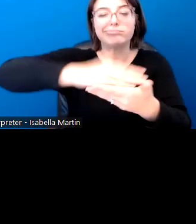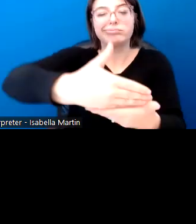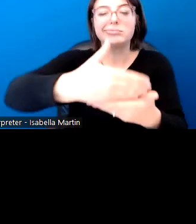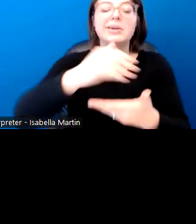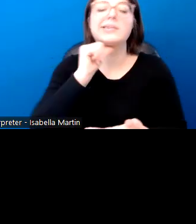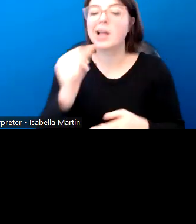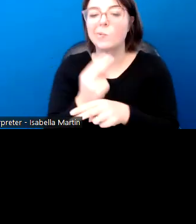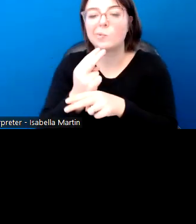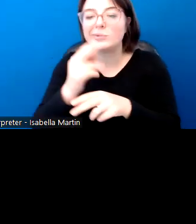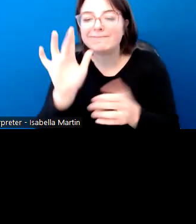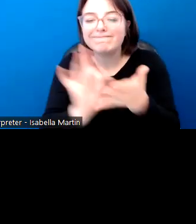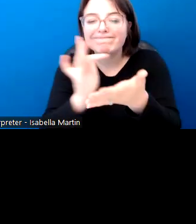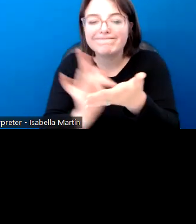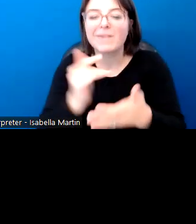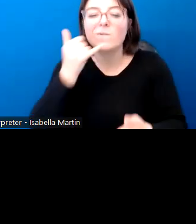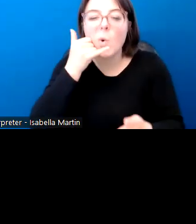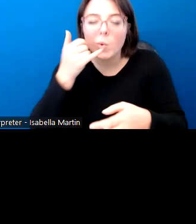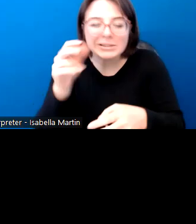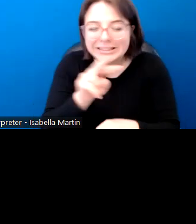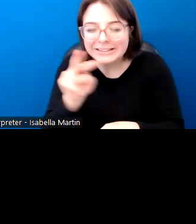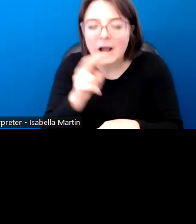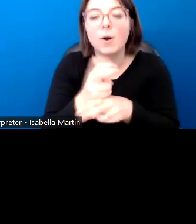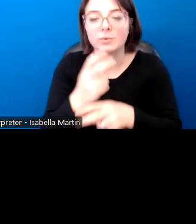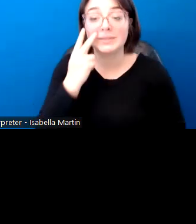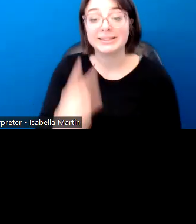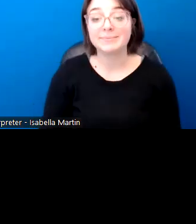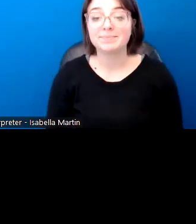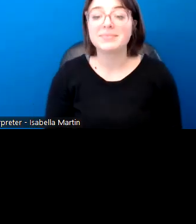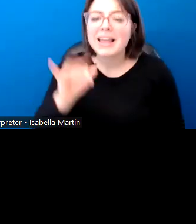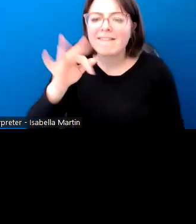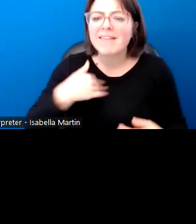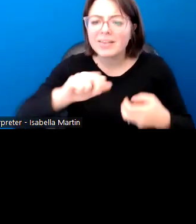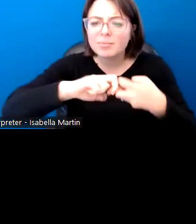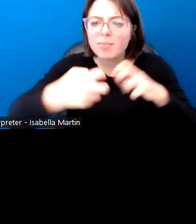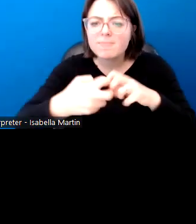either of these services please chat us so we can assist you. Remember this is a webinar, so we